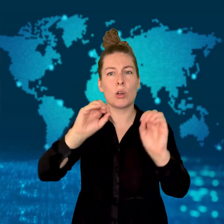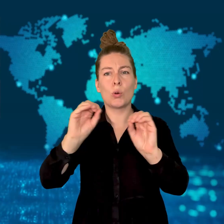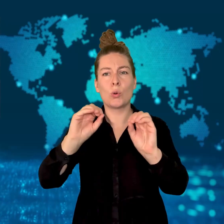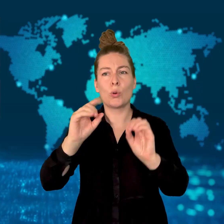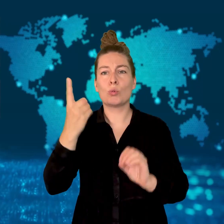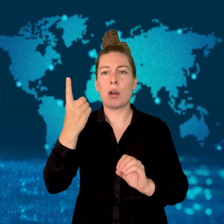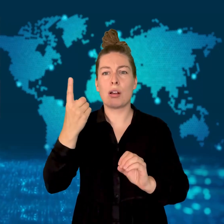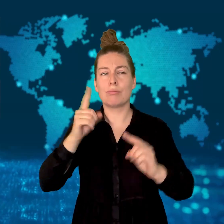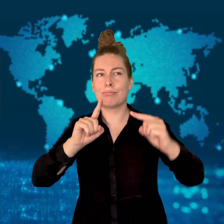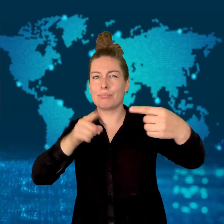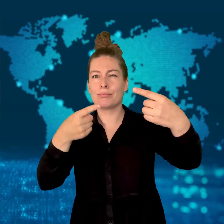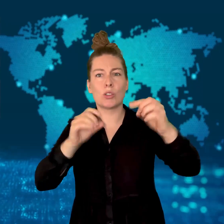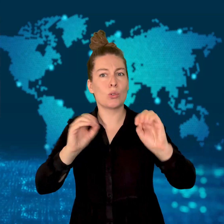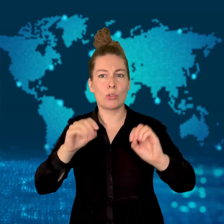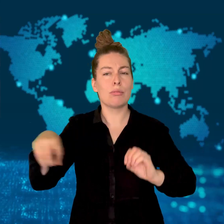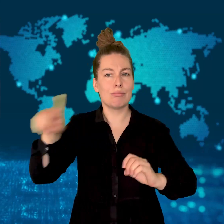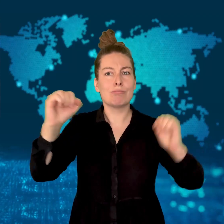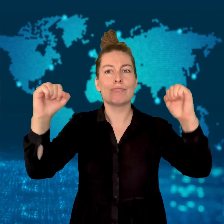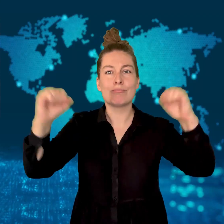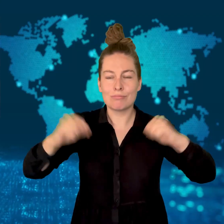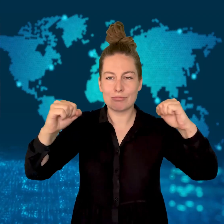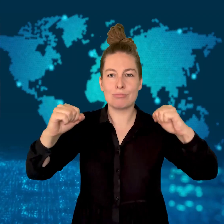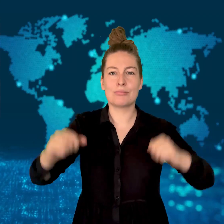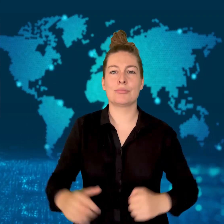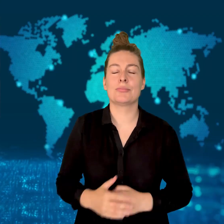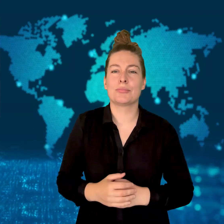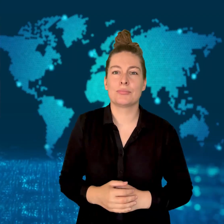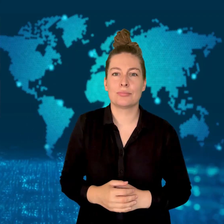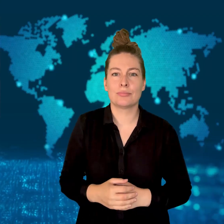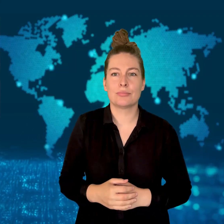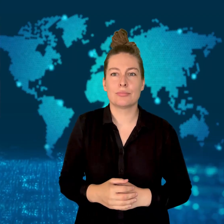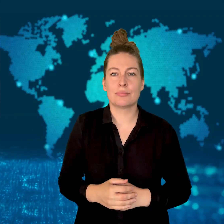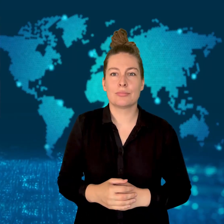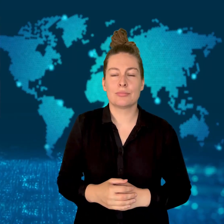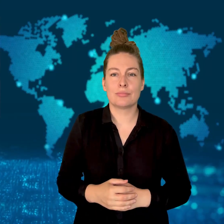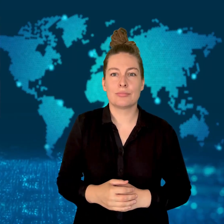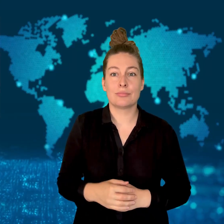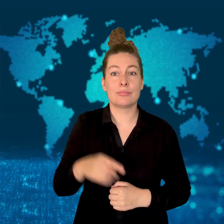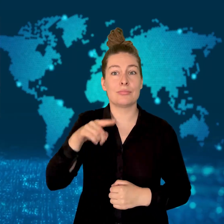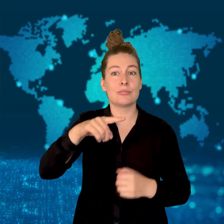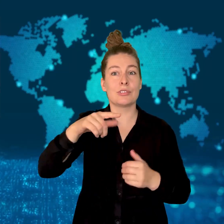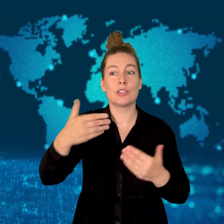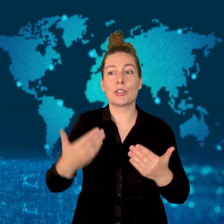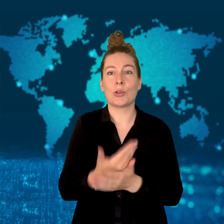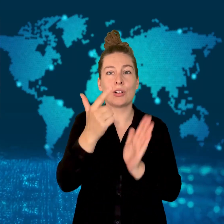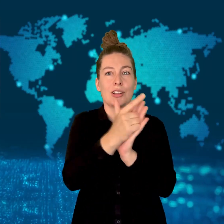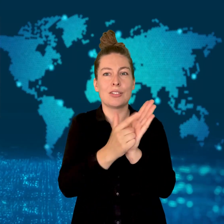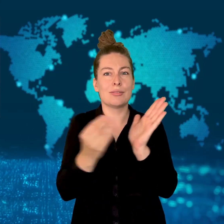There are stricter requirements for rape prosecution.